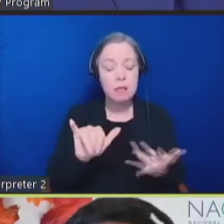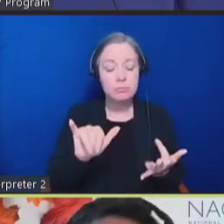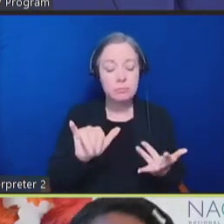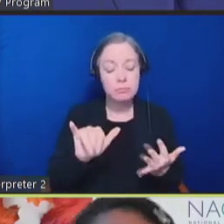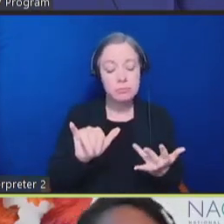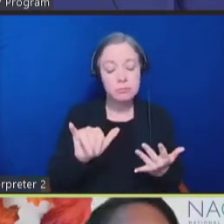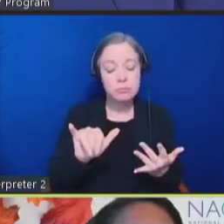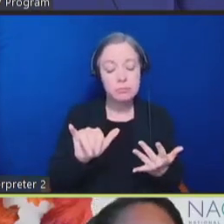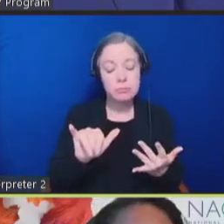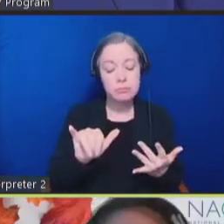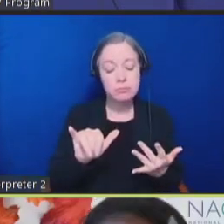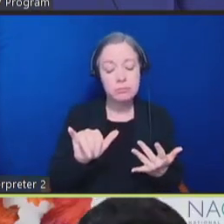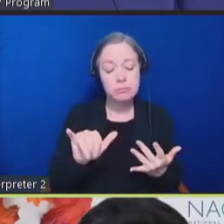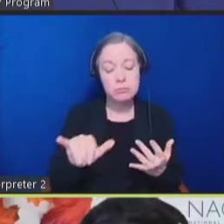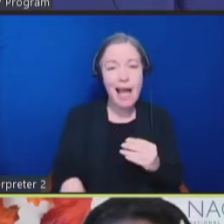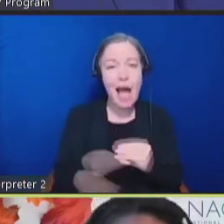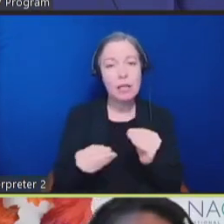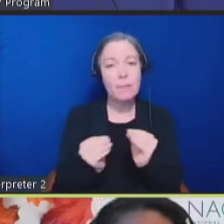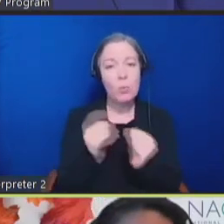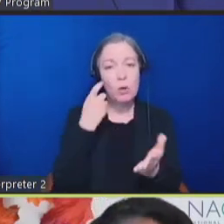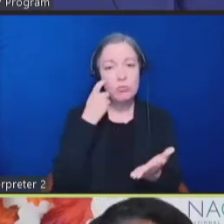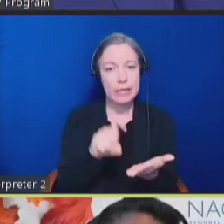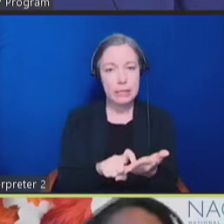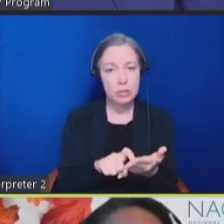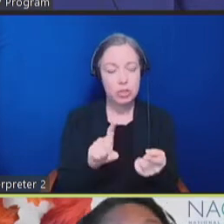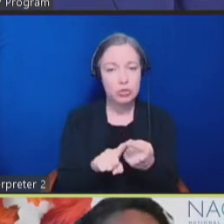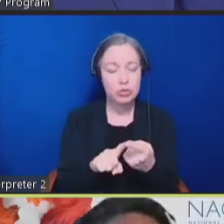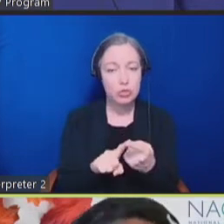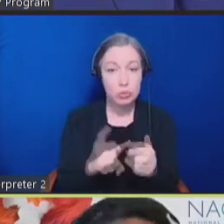one as mental health, as a health predictor.